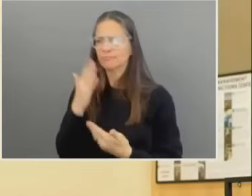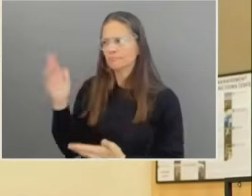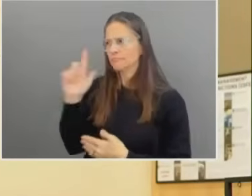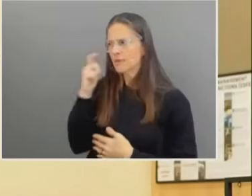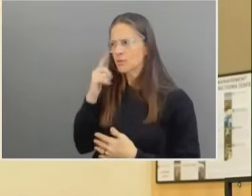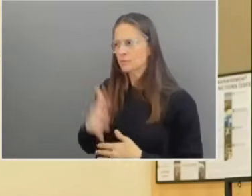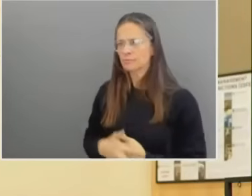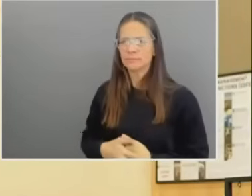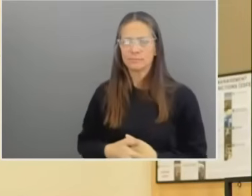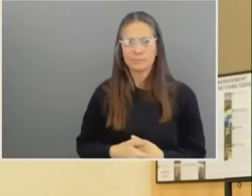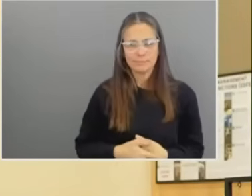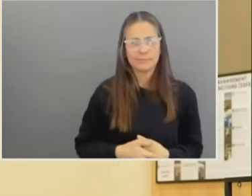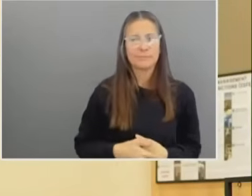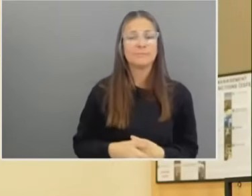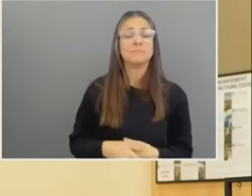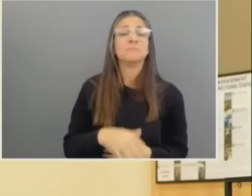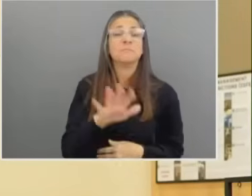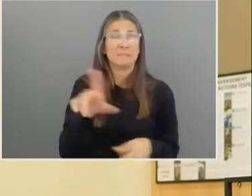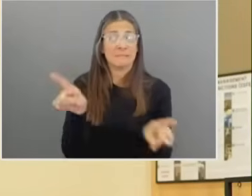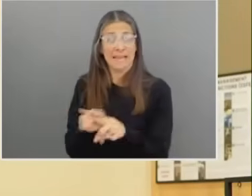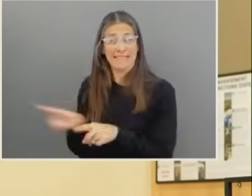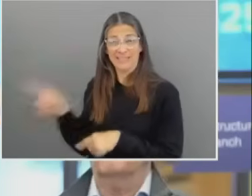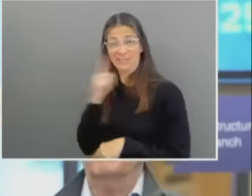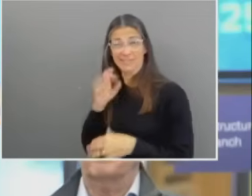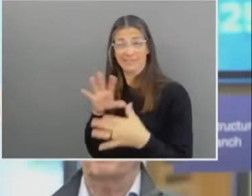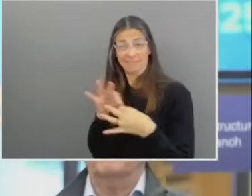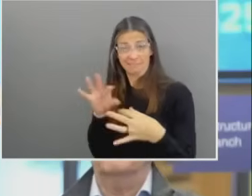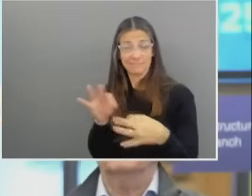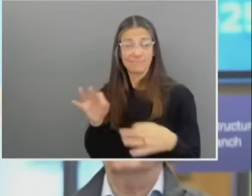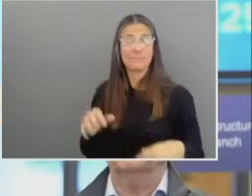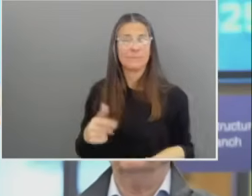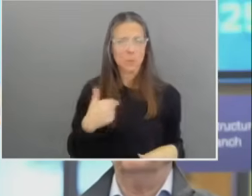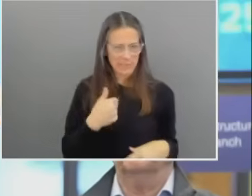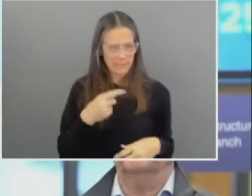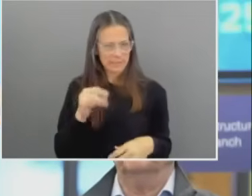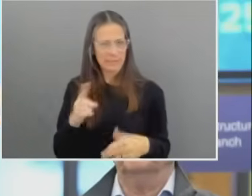EQUIPMENT IN GOOD SHAPE. BACK TO THE GOVERNOR.